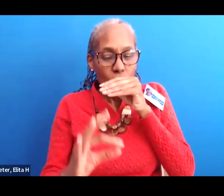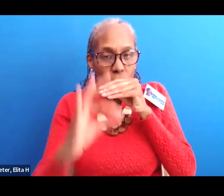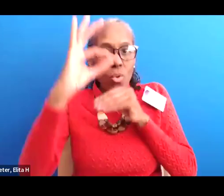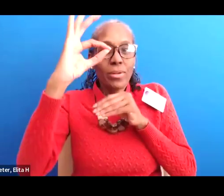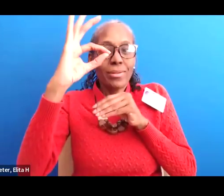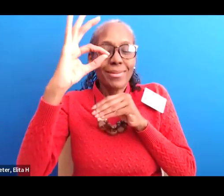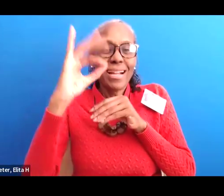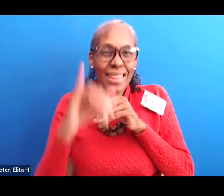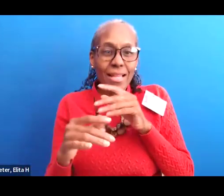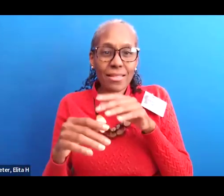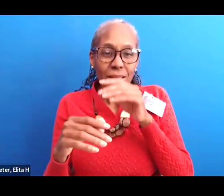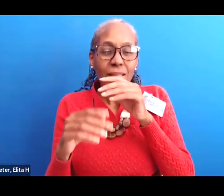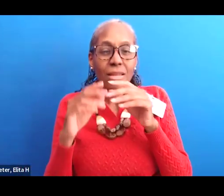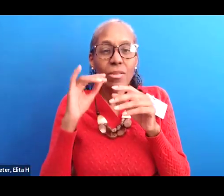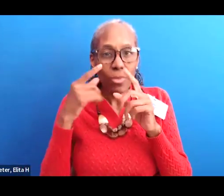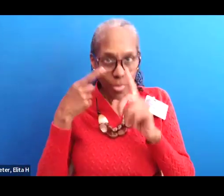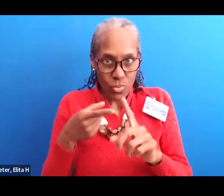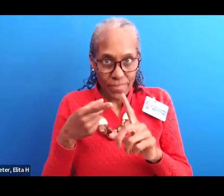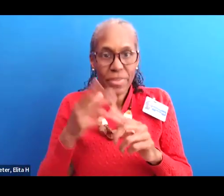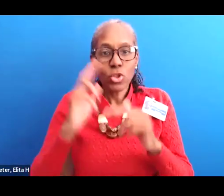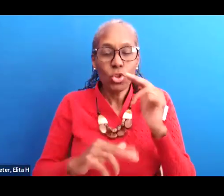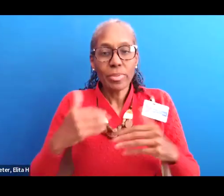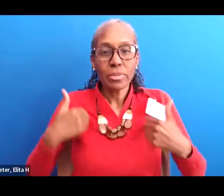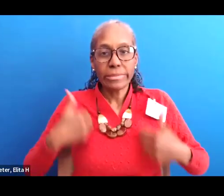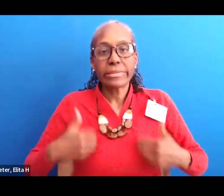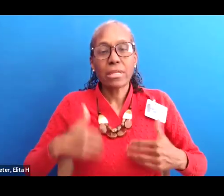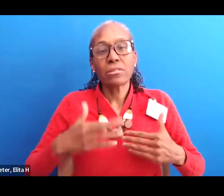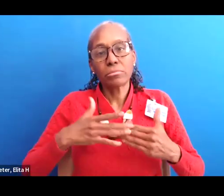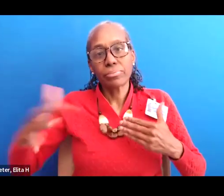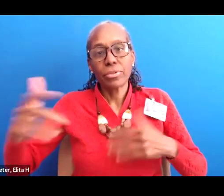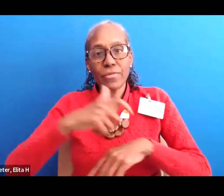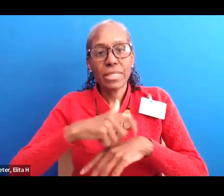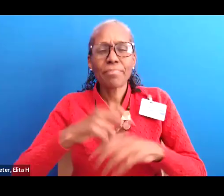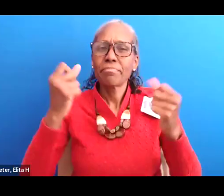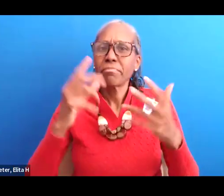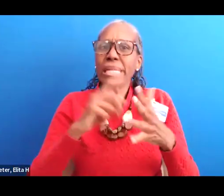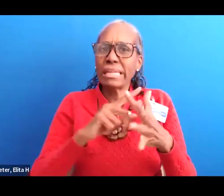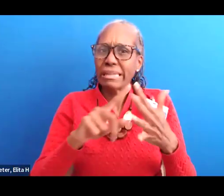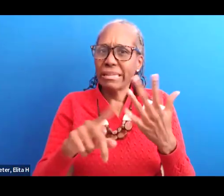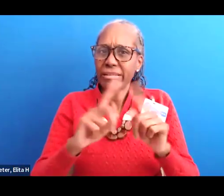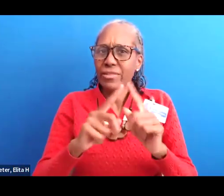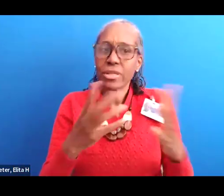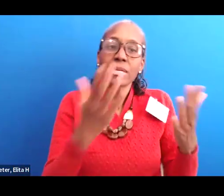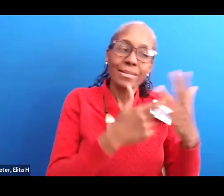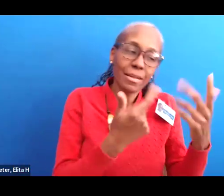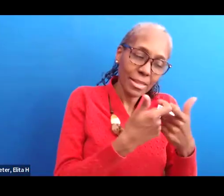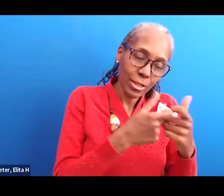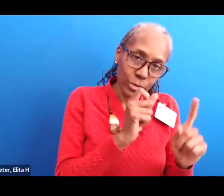balls go up, and you can build up your lungs over time. There are a lot of products, some are electrical stimulation, some